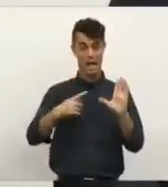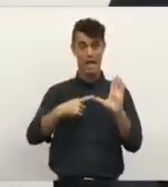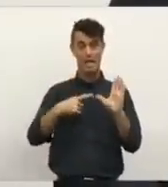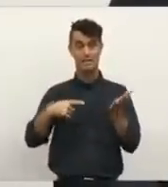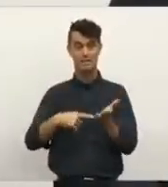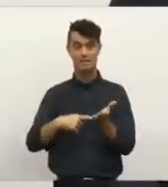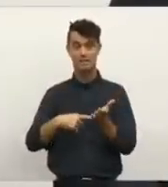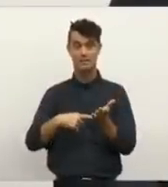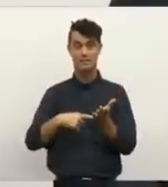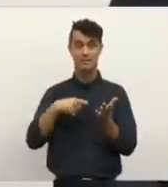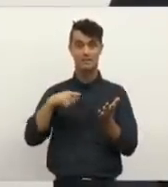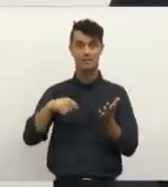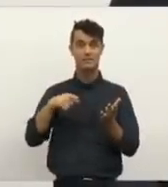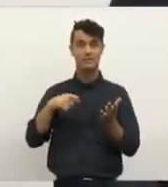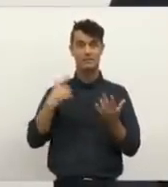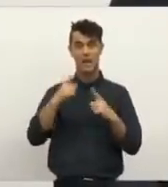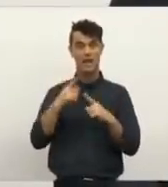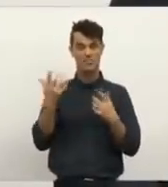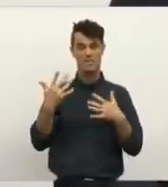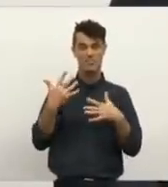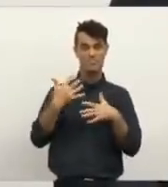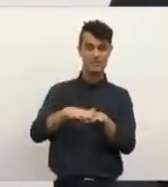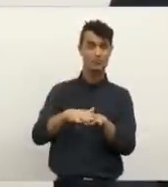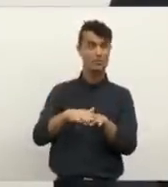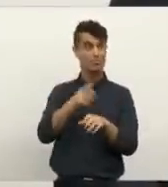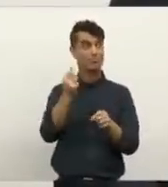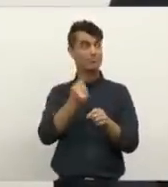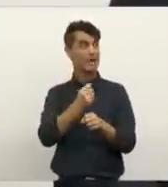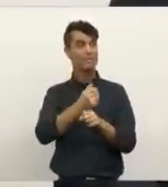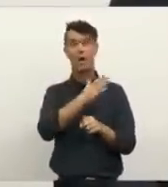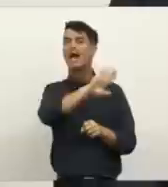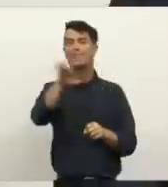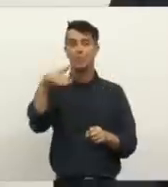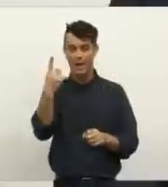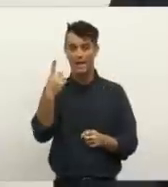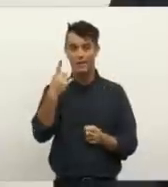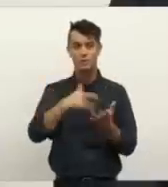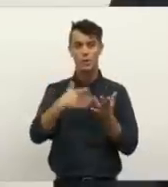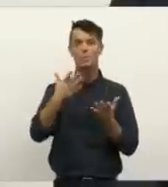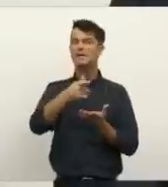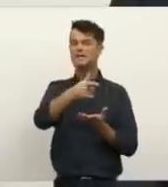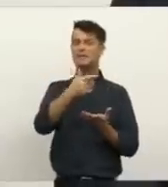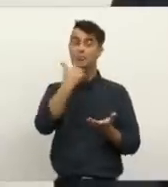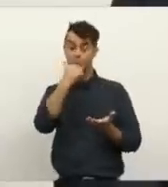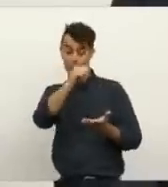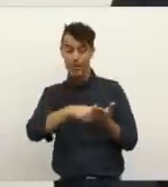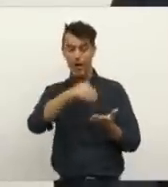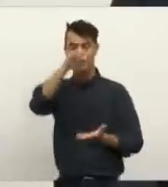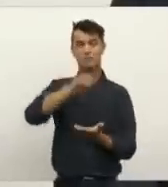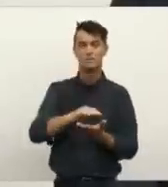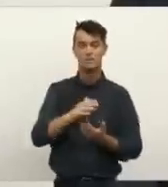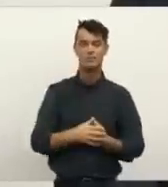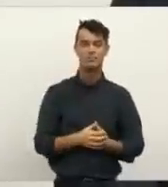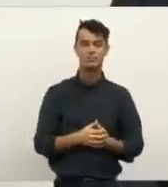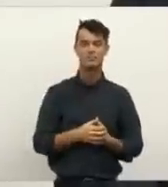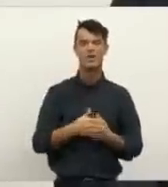so it's generally a bit cheaper than more complex specific AT.